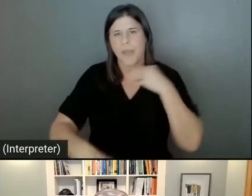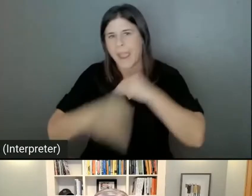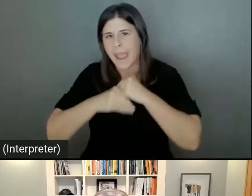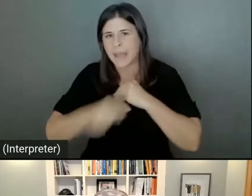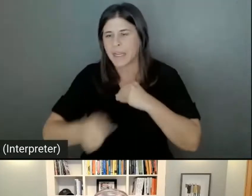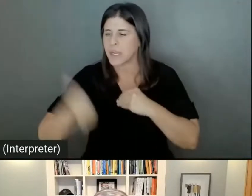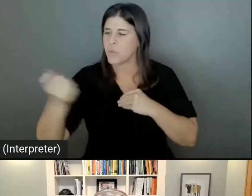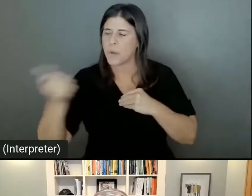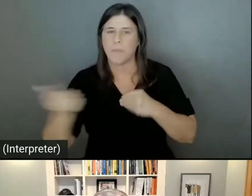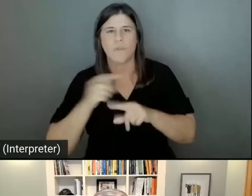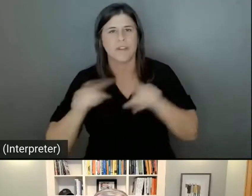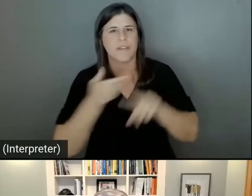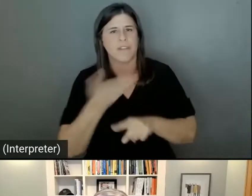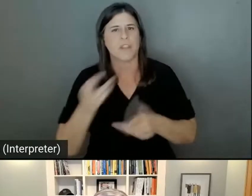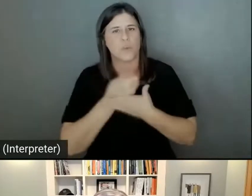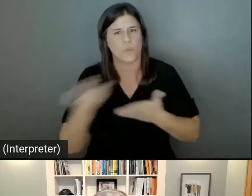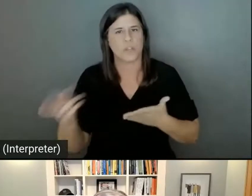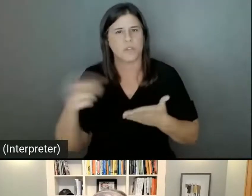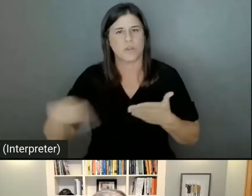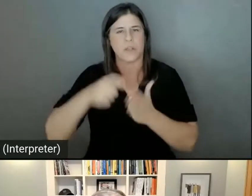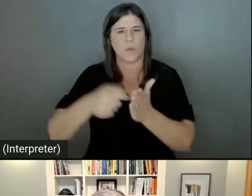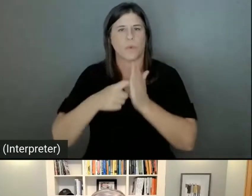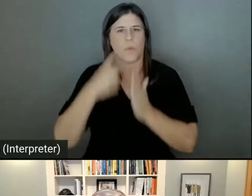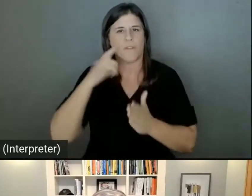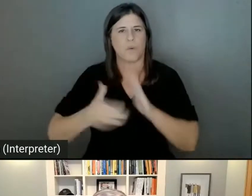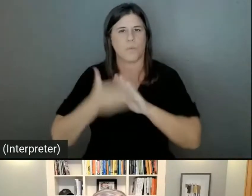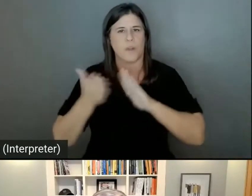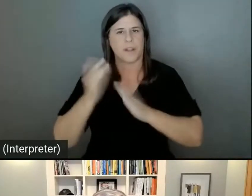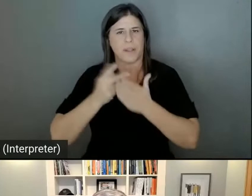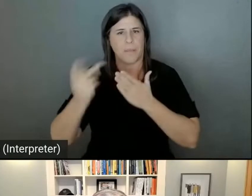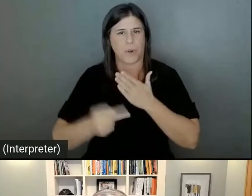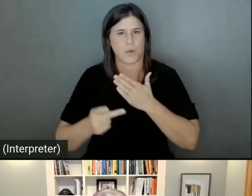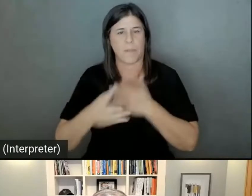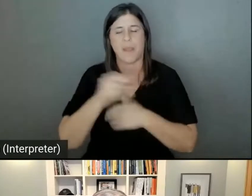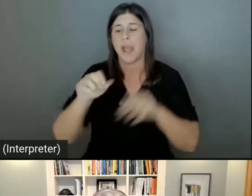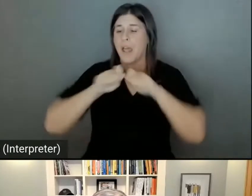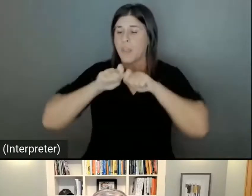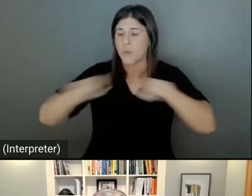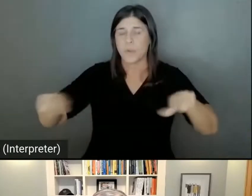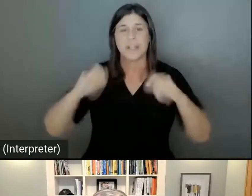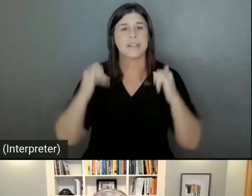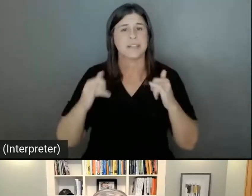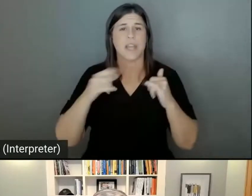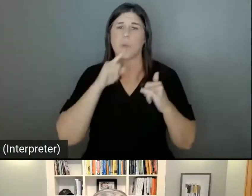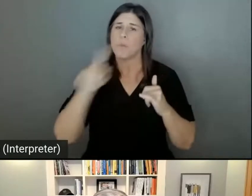the resources that are required. And, the release today is one that we're really excited about because